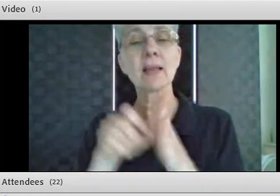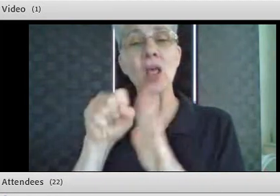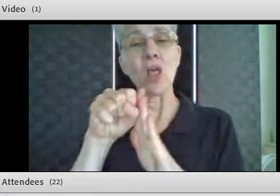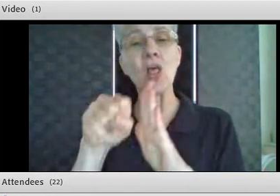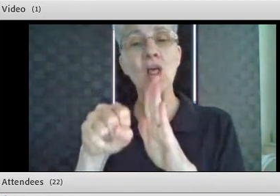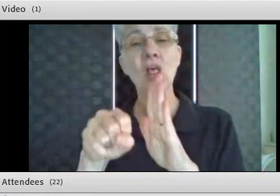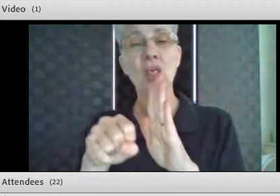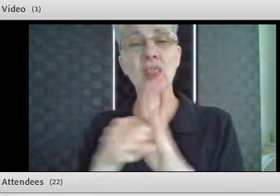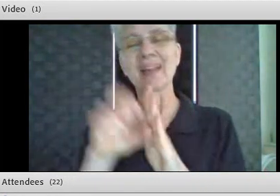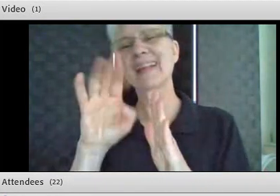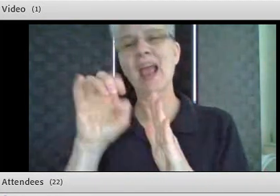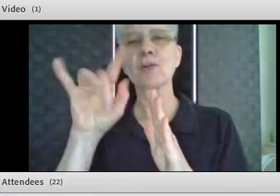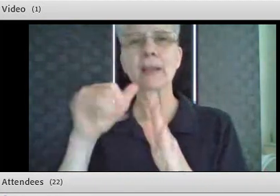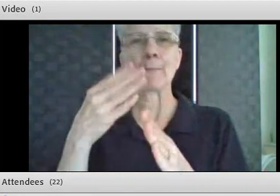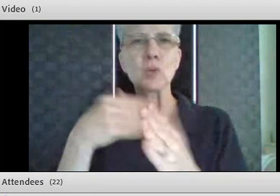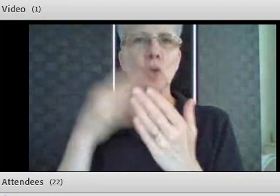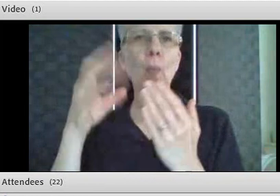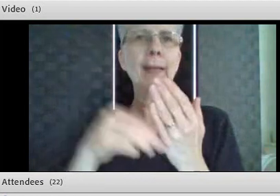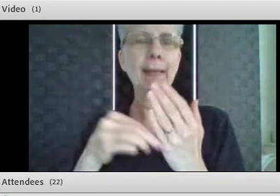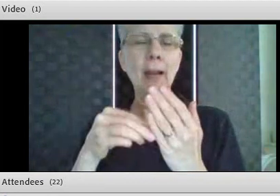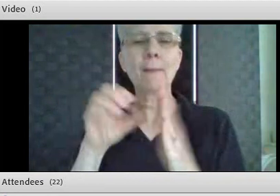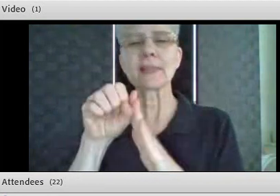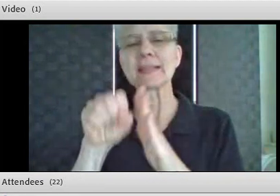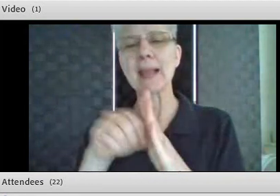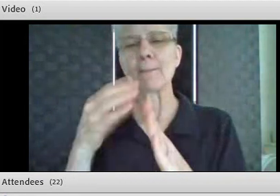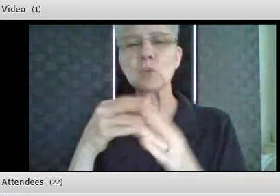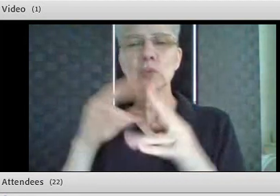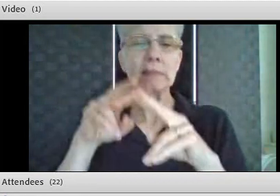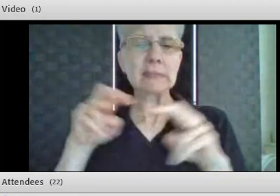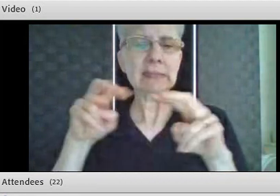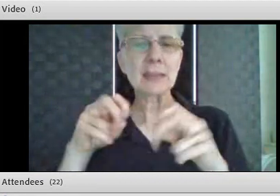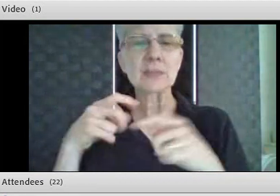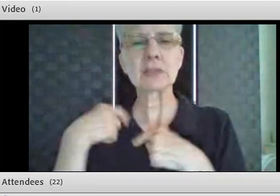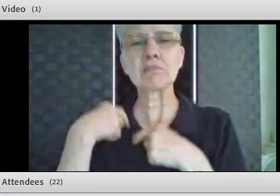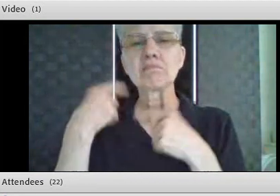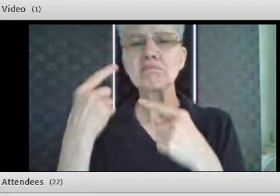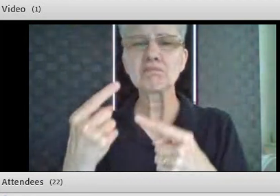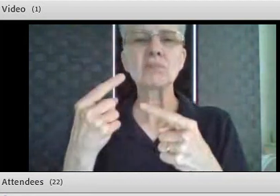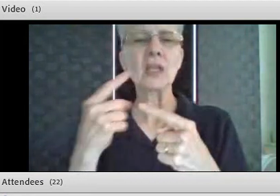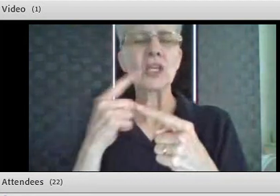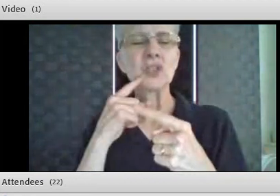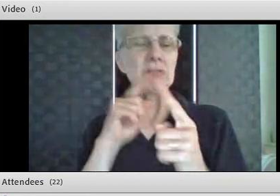the county music curriculum and the state music assessment. She's been -- You know, she's attended many years